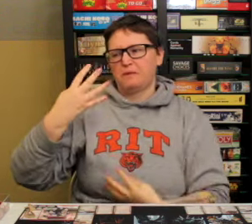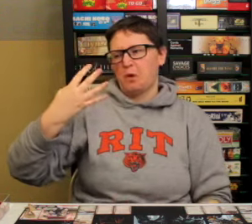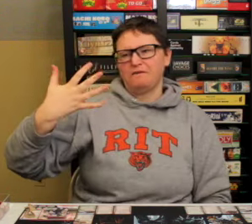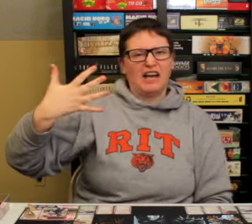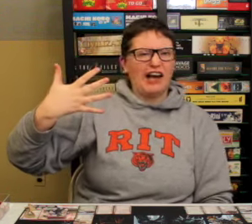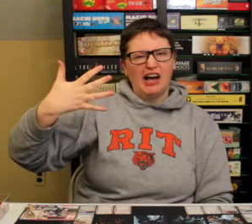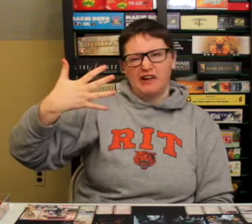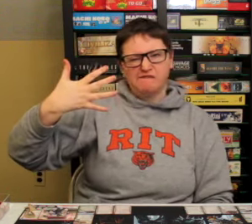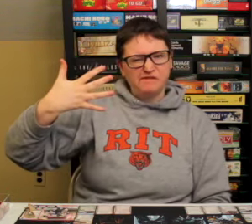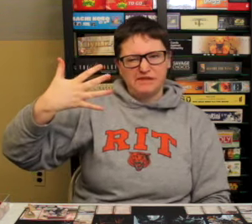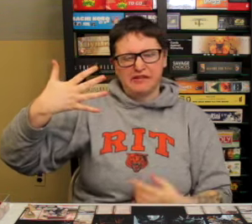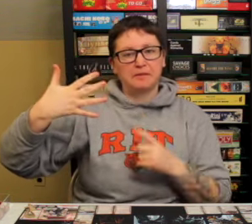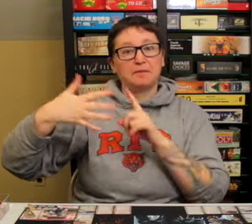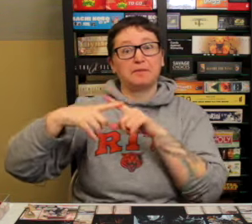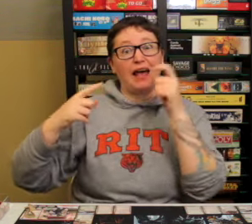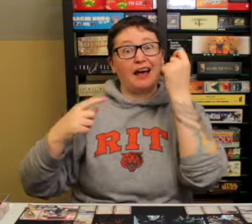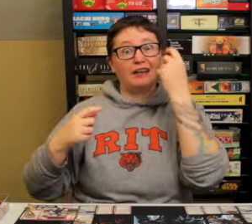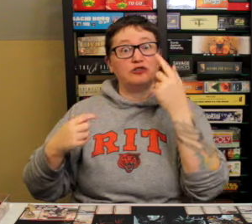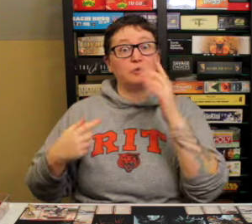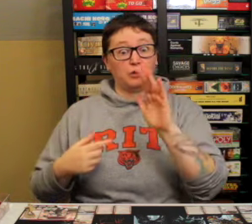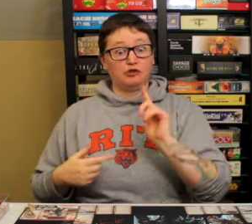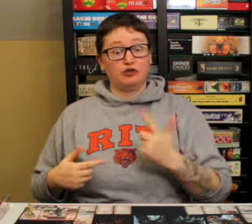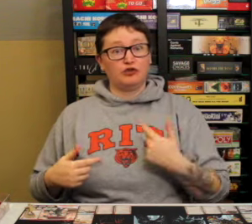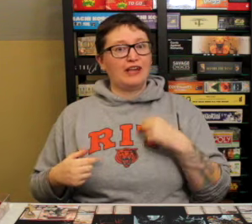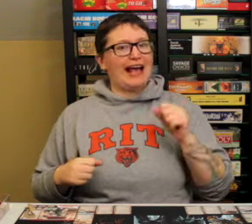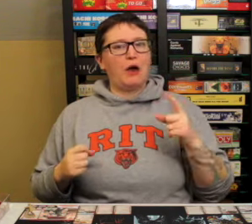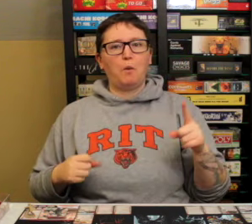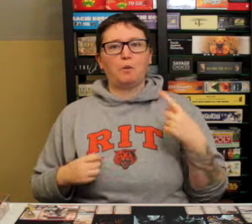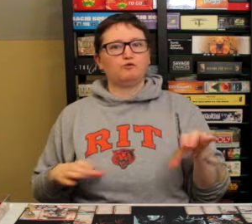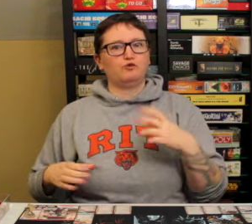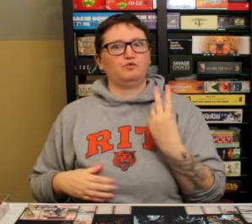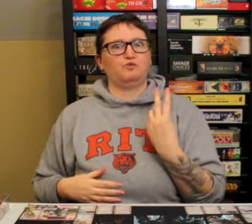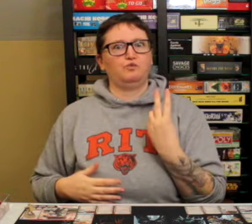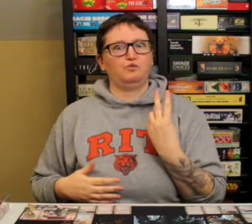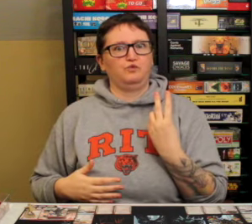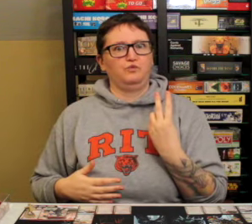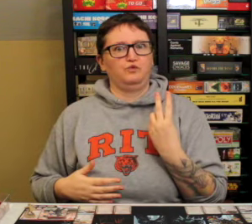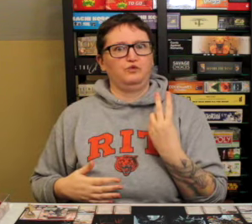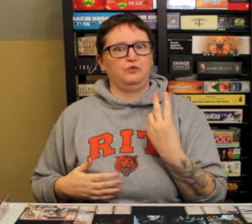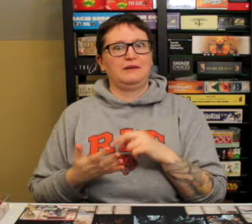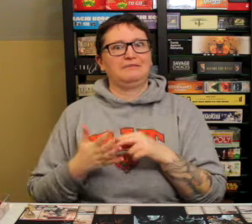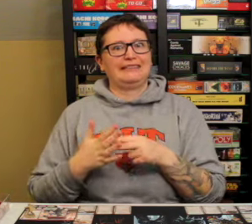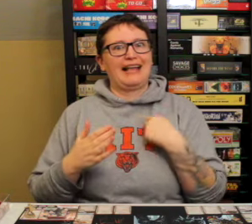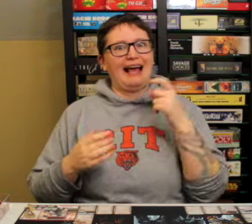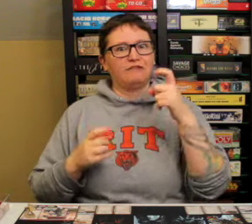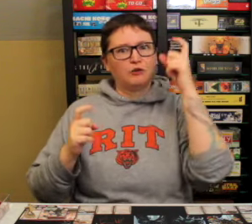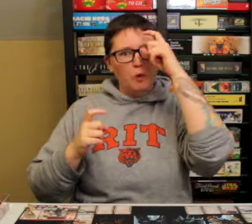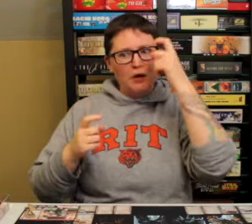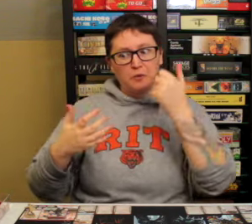Maybe you have a list of say four or five actions you can do, but on your turn you can only pick two of those.